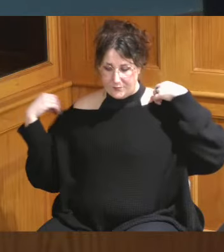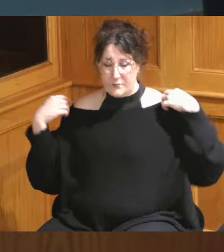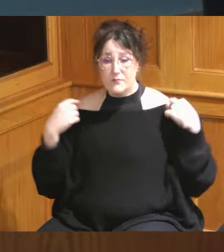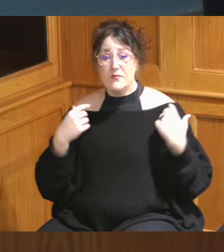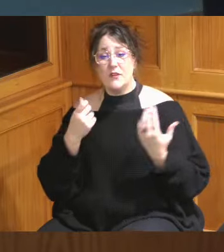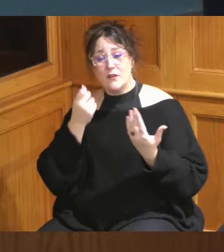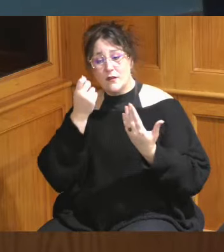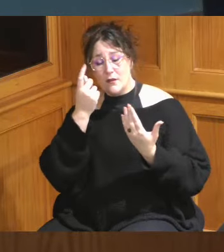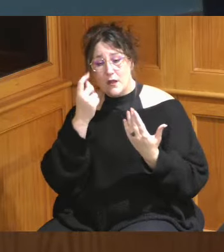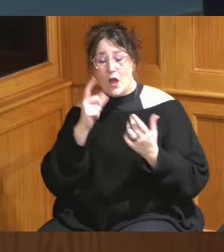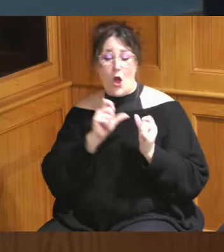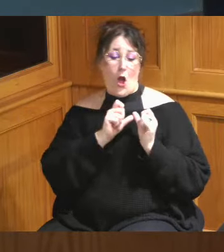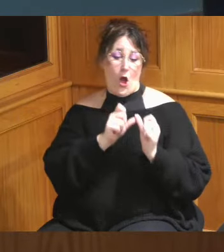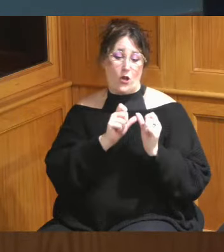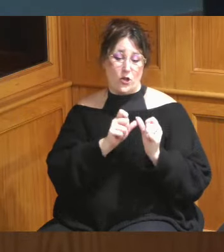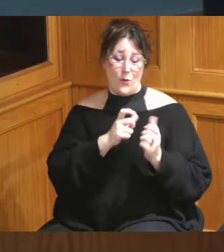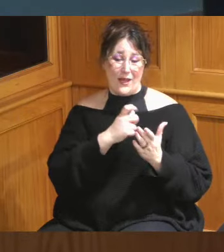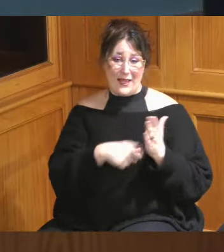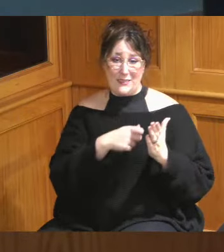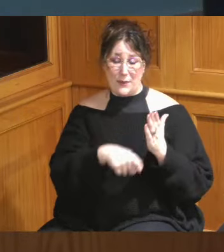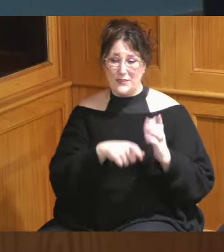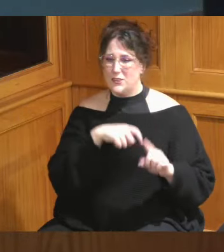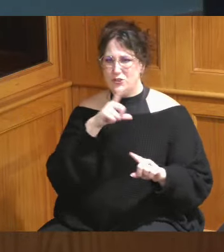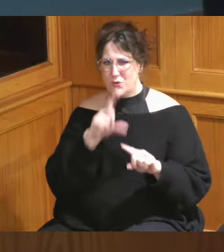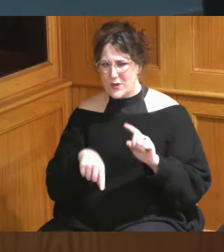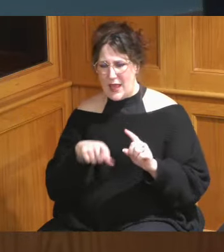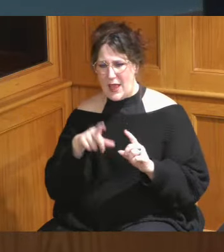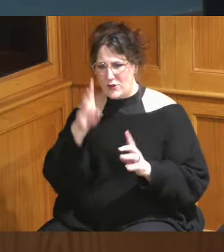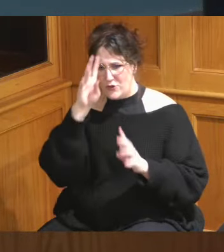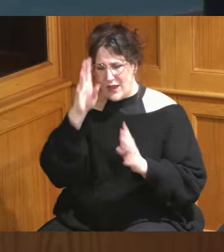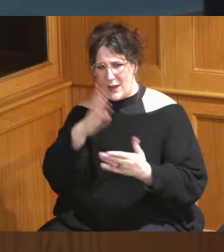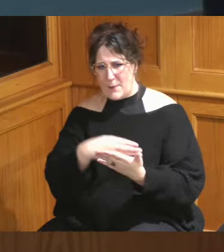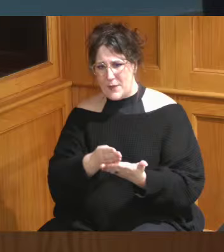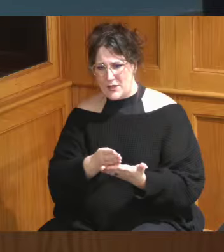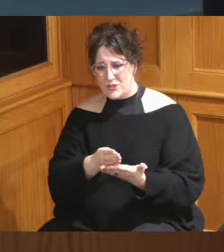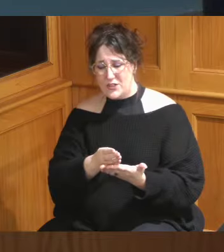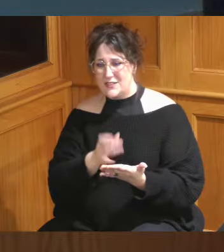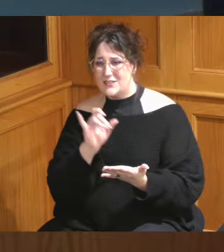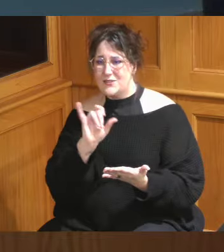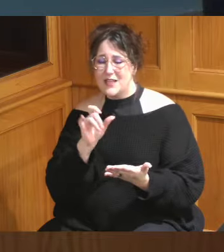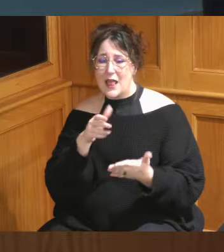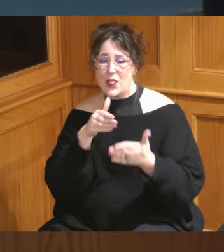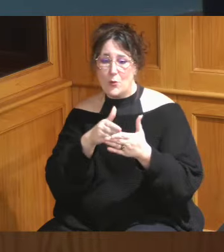ongoing expenses. You cannot create a budget where say the Prosecutor asked for additional dollars